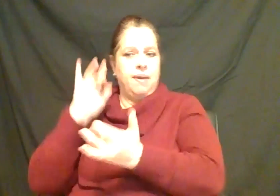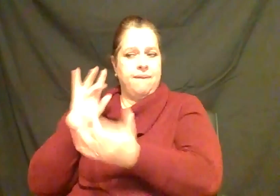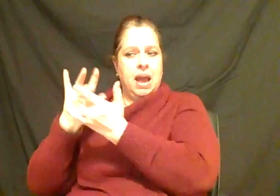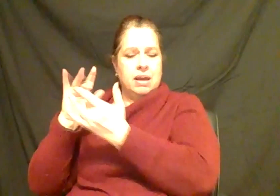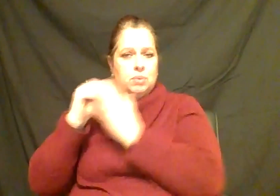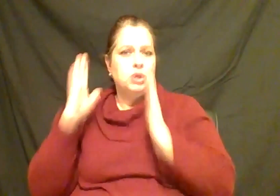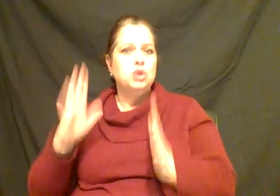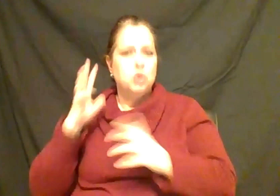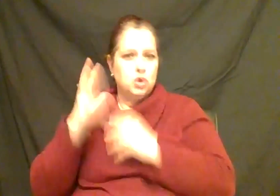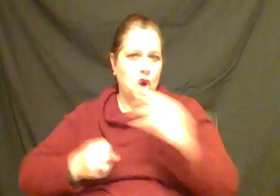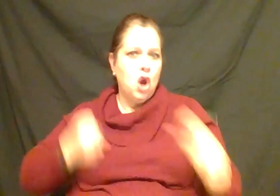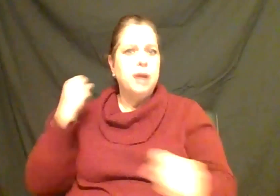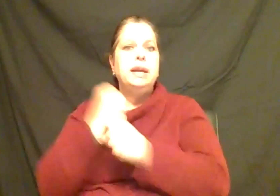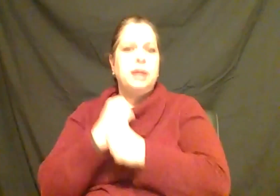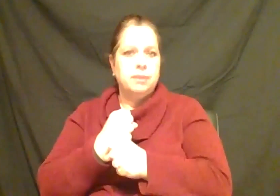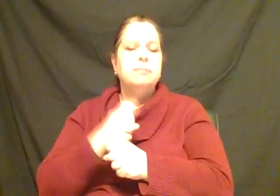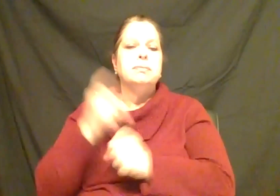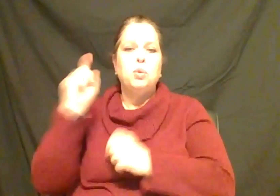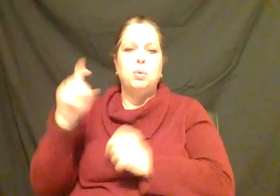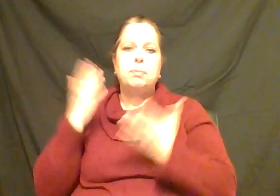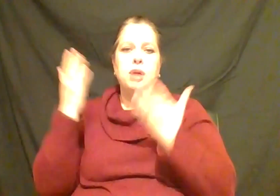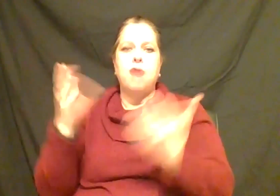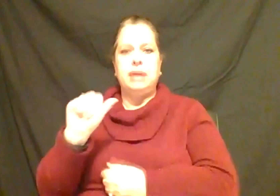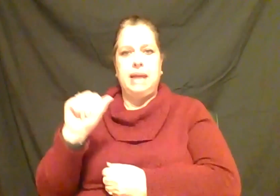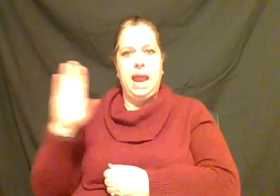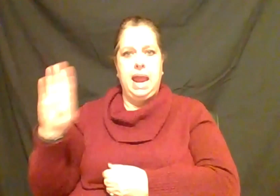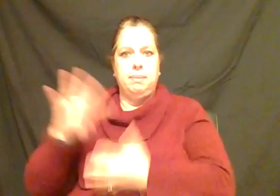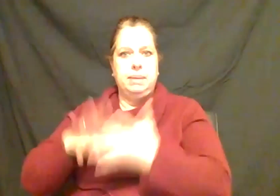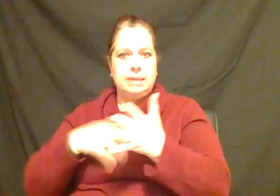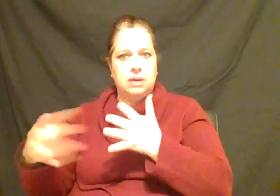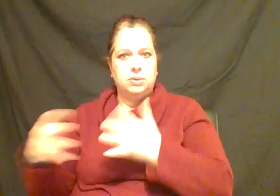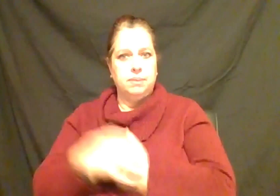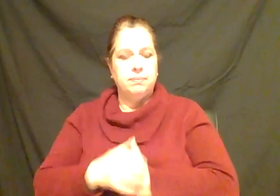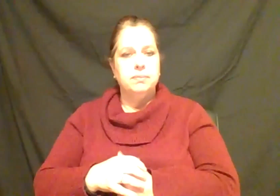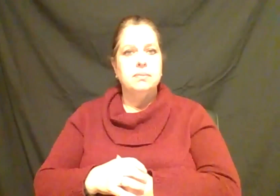schedule that we currently have awesome thank you mr delaney um before we wrap up